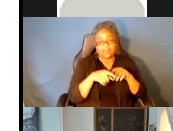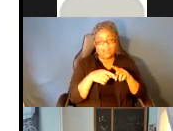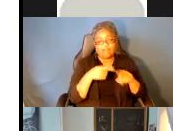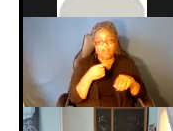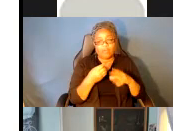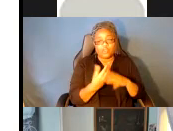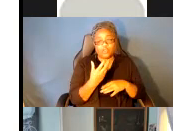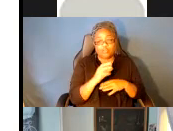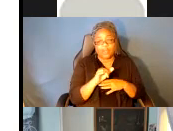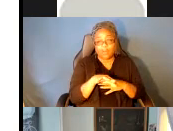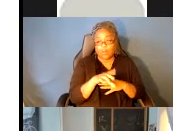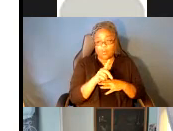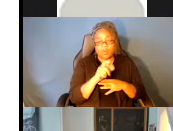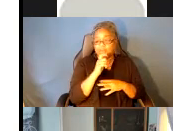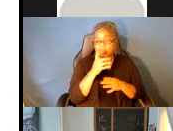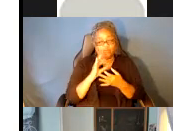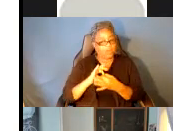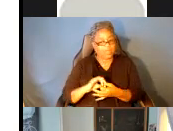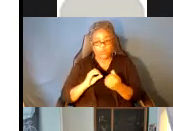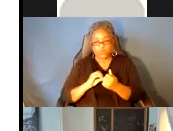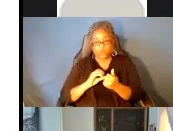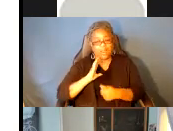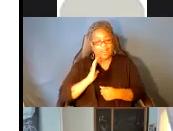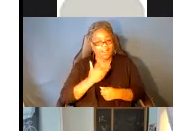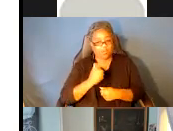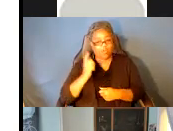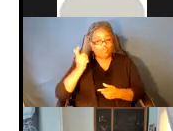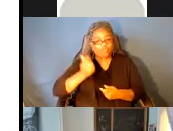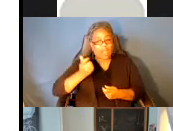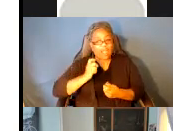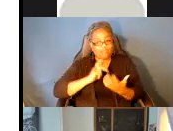It is not related to our grant programs or our eligibility.